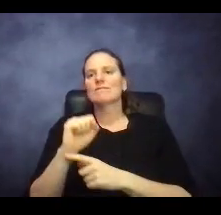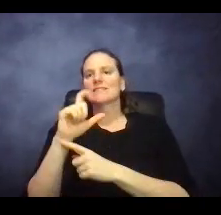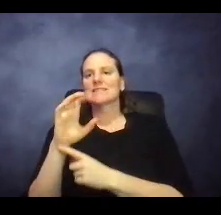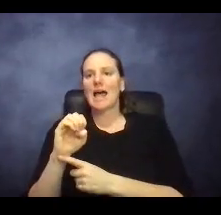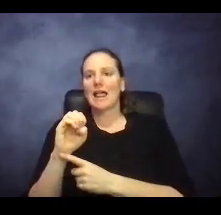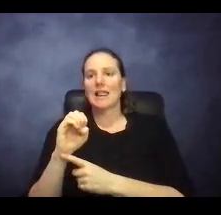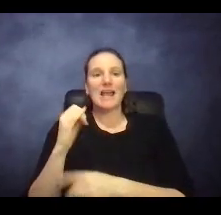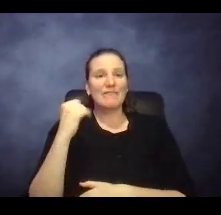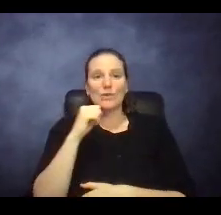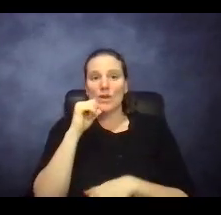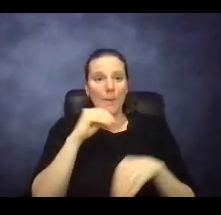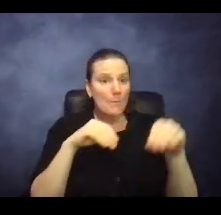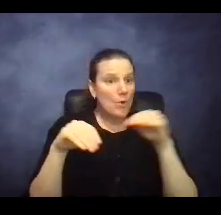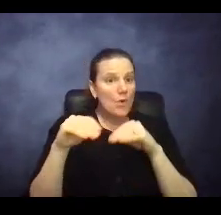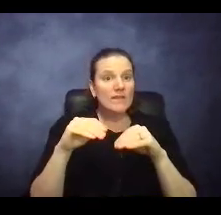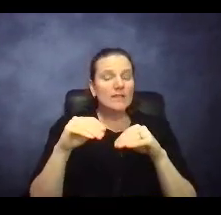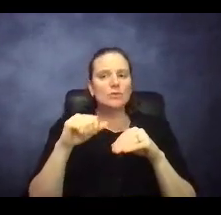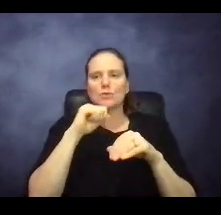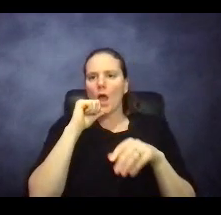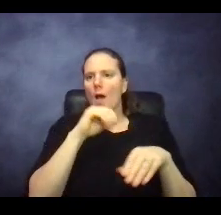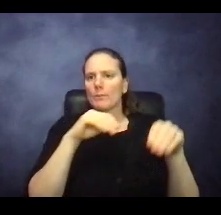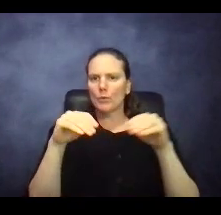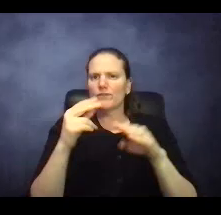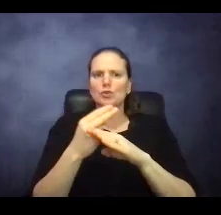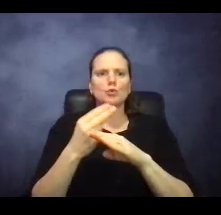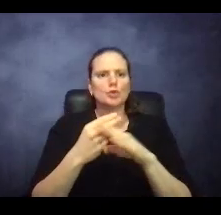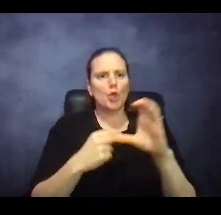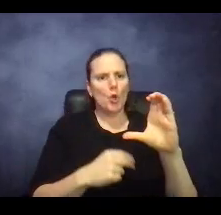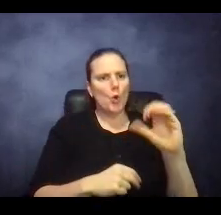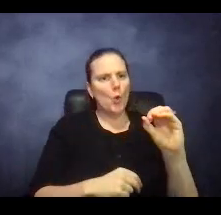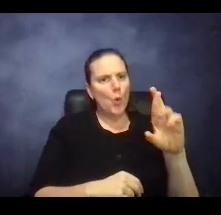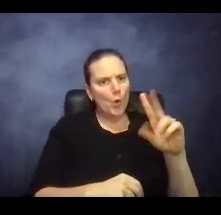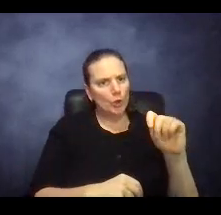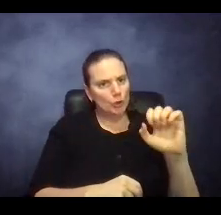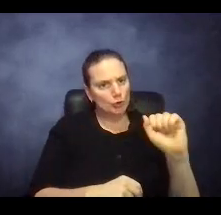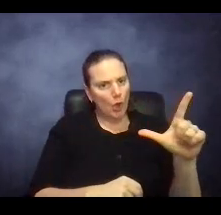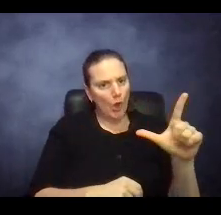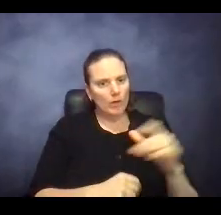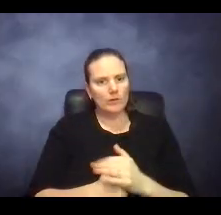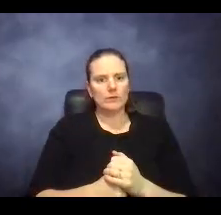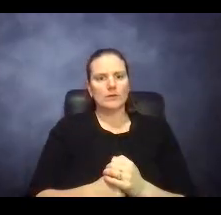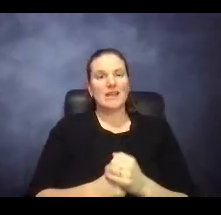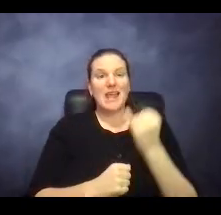we're not using our glucose efficiently. And then suboptimal body composition. So if you have a high fat mass percentage